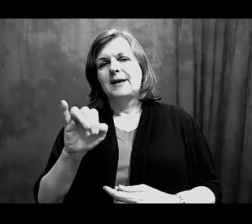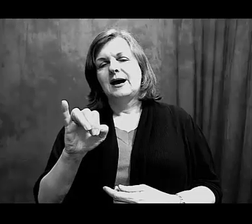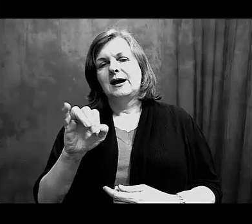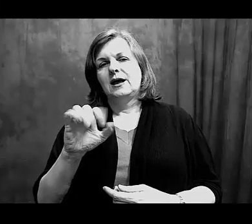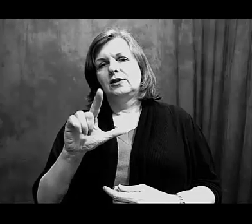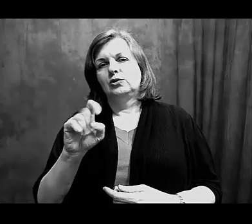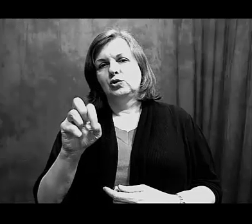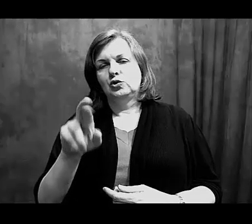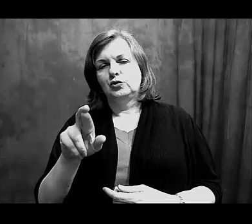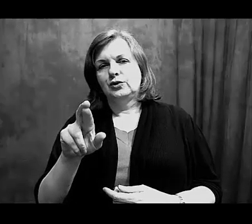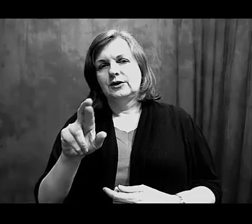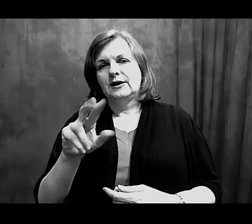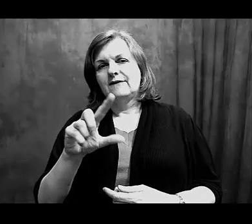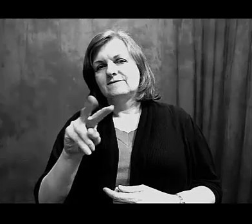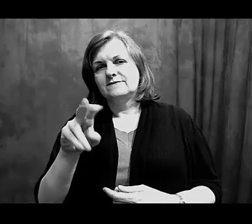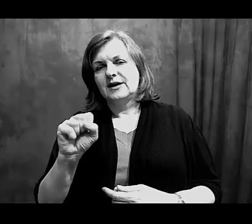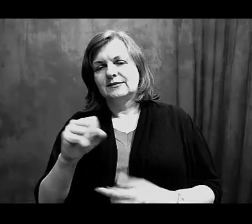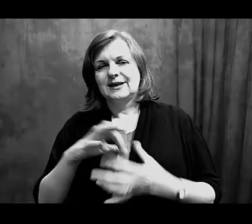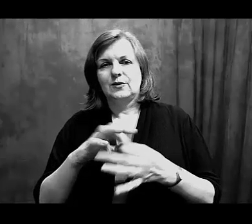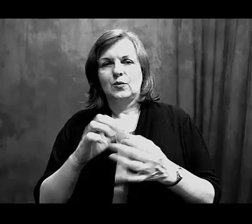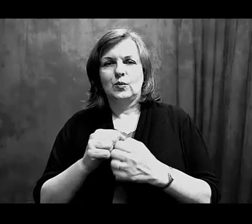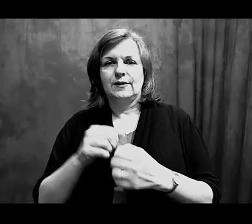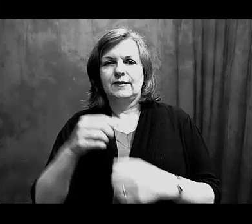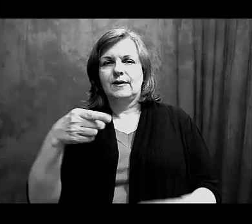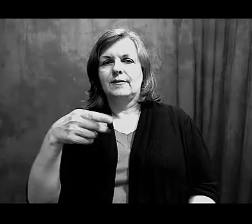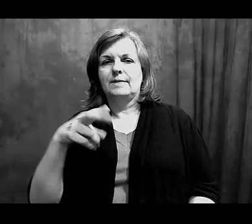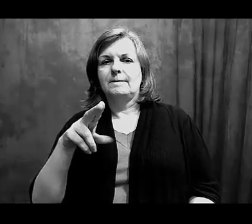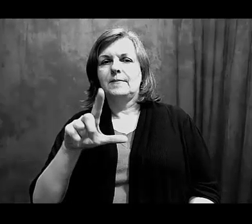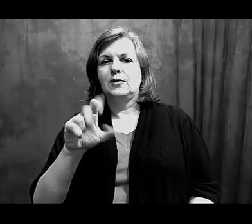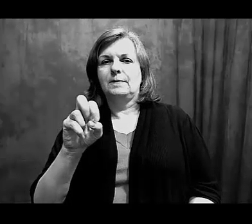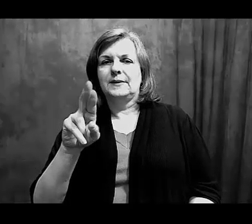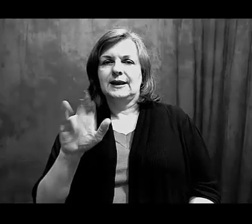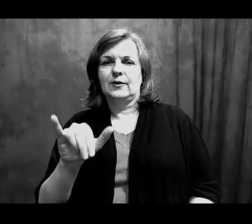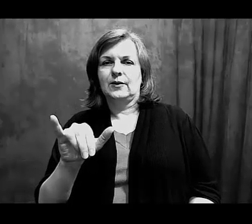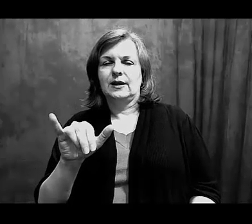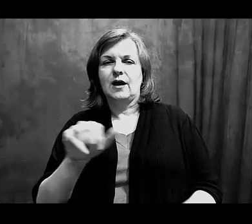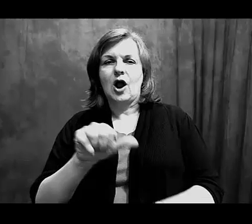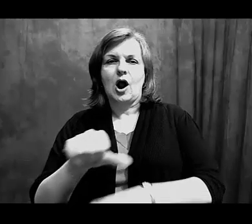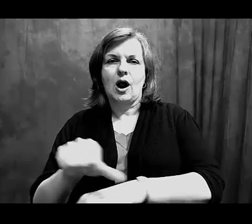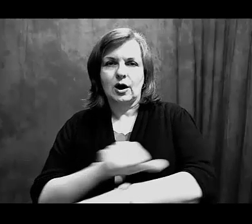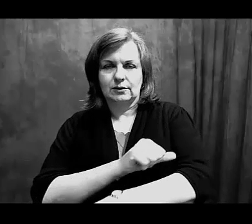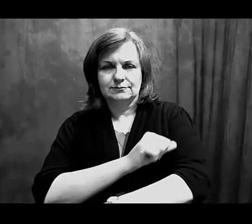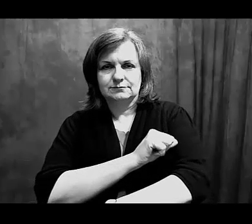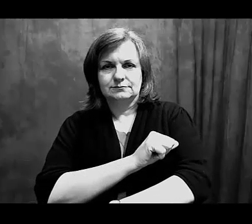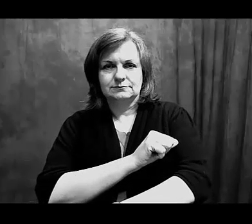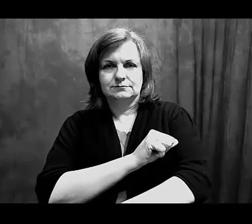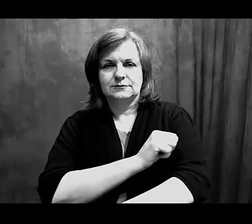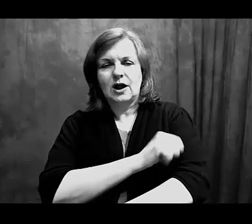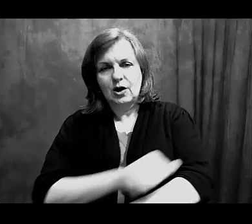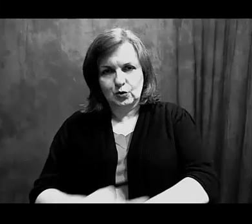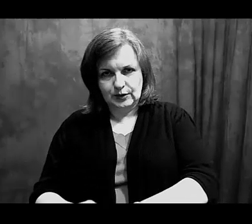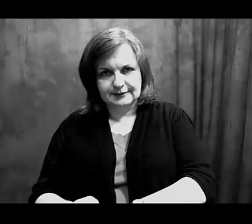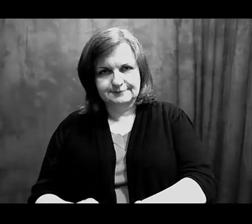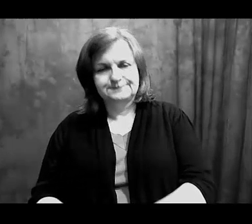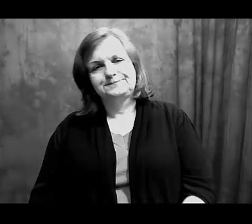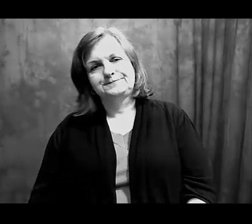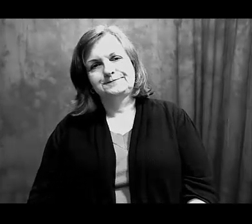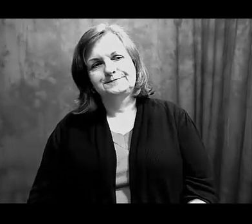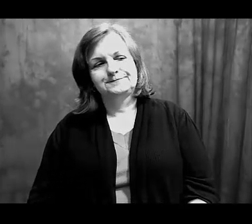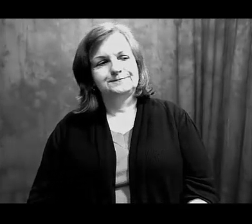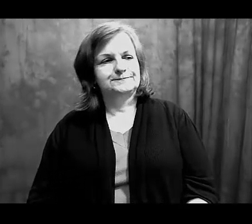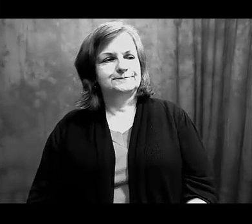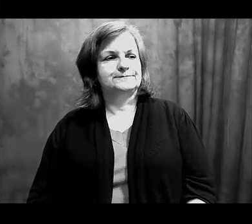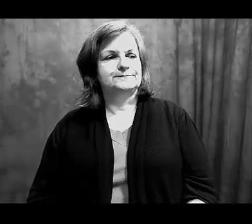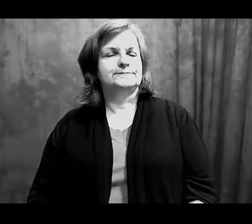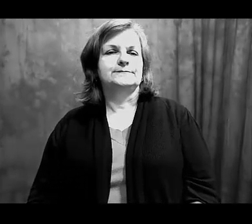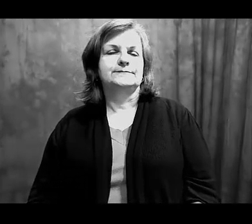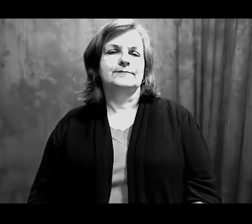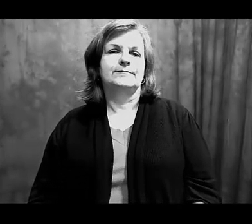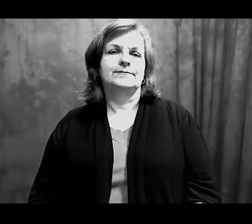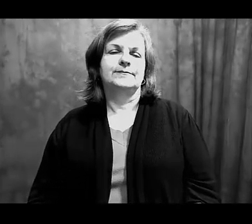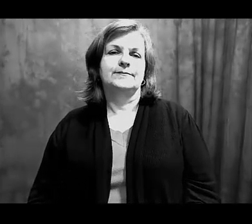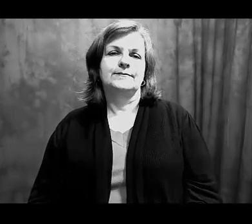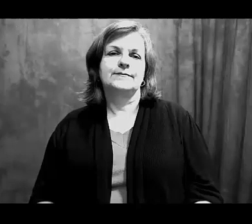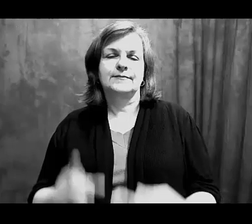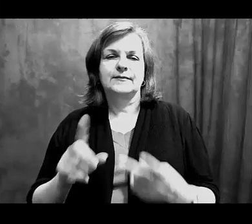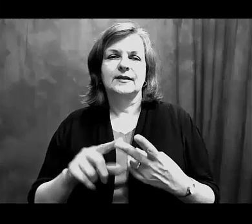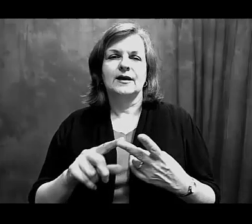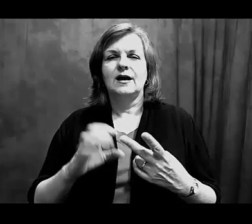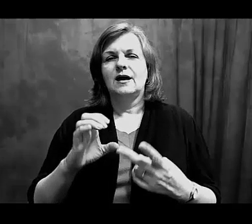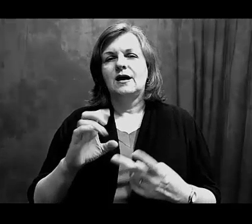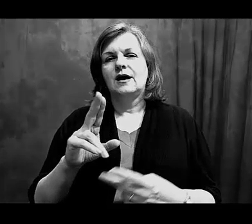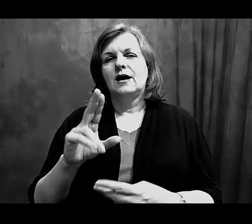the veins and the aortic arch - aortic arch is this thing that is actually arch shaped - and then the semilunar valve